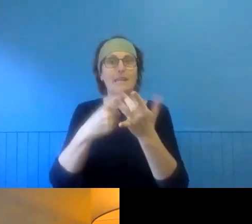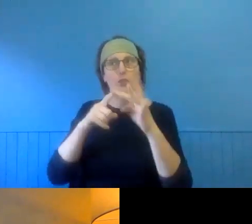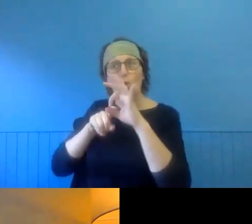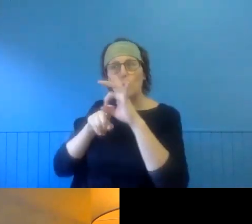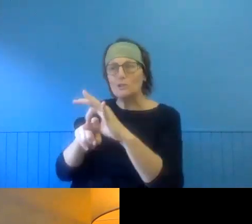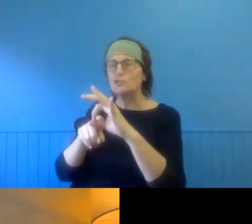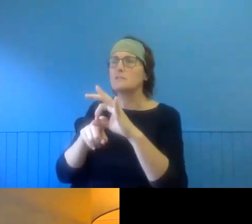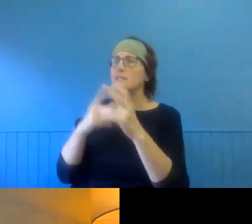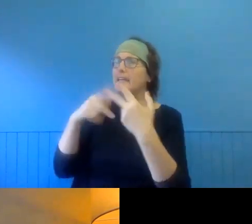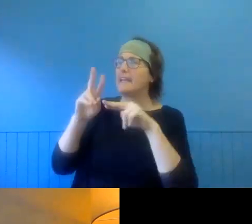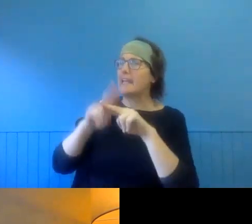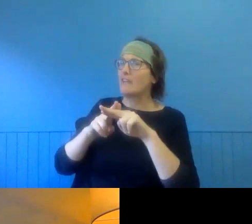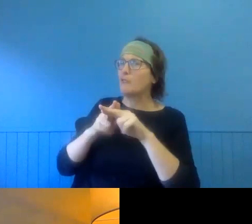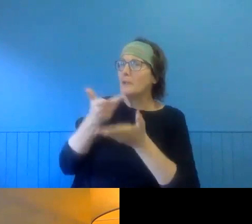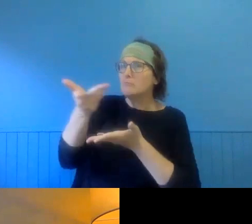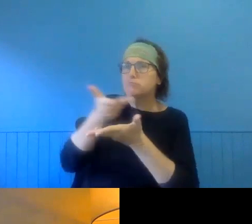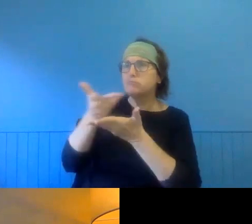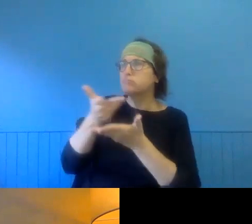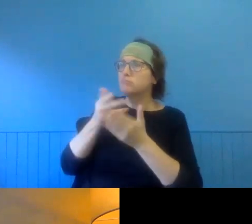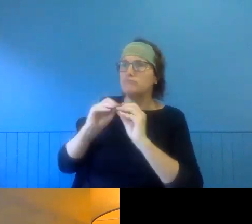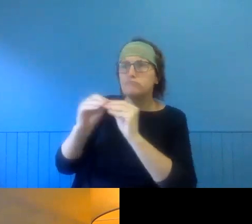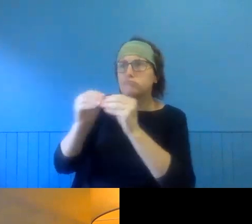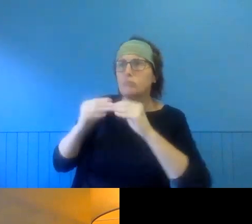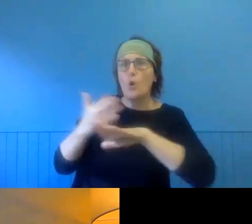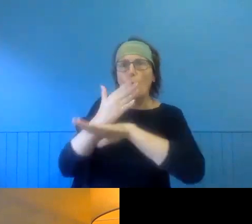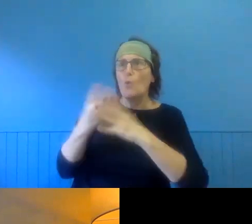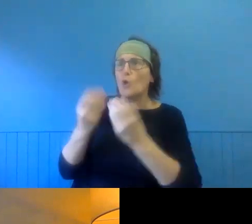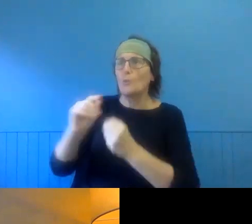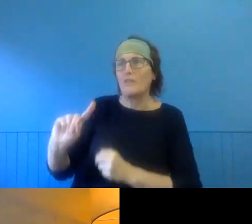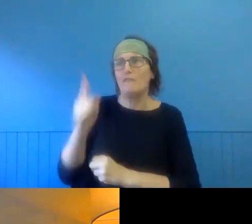with First Nations artists, arts professionals for online